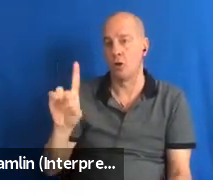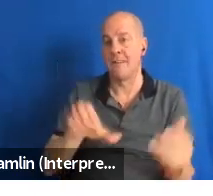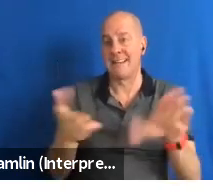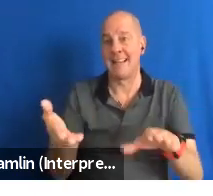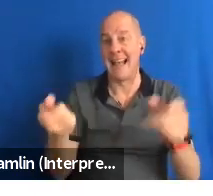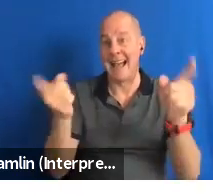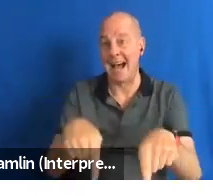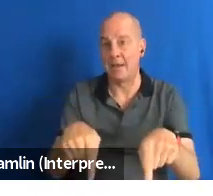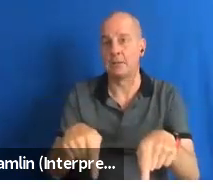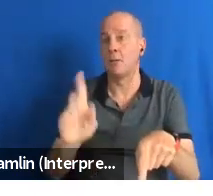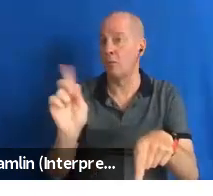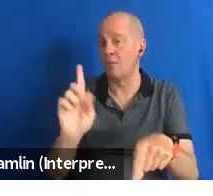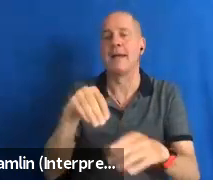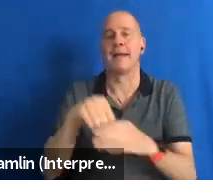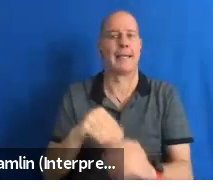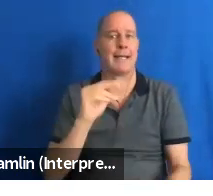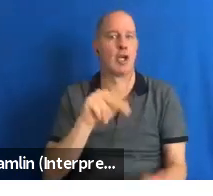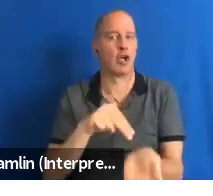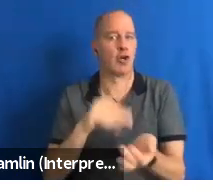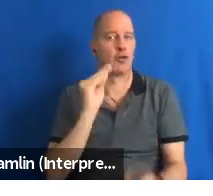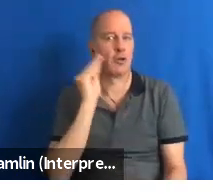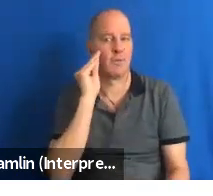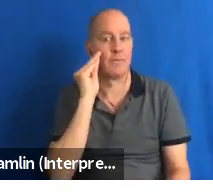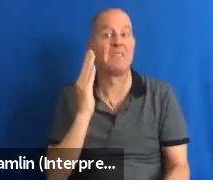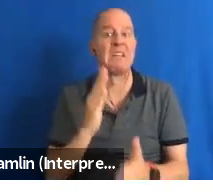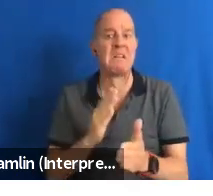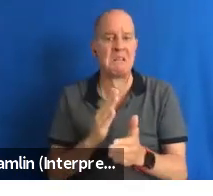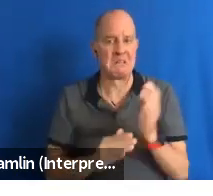There have been some other estimates that even estimate that just a little bit higher than that,